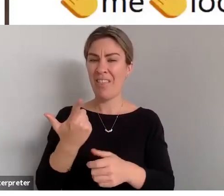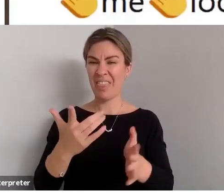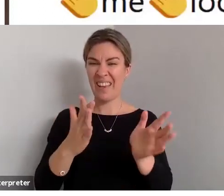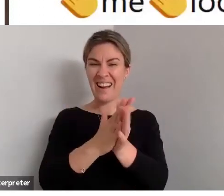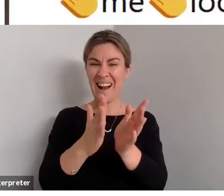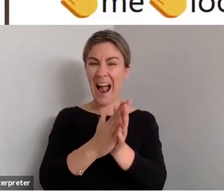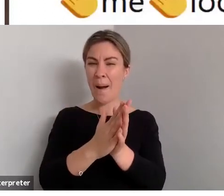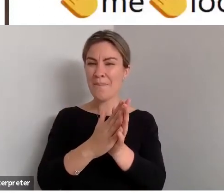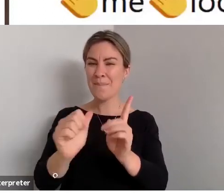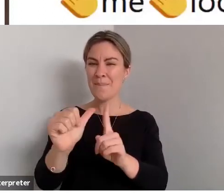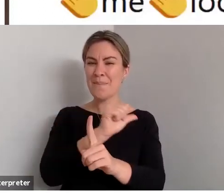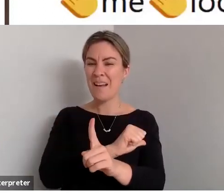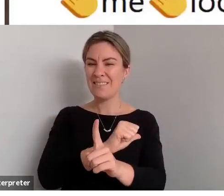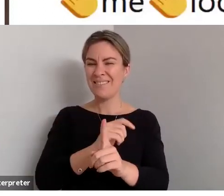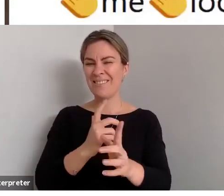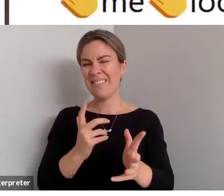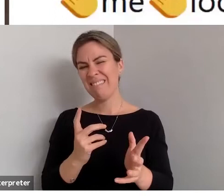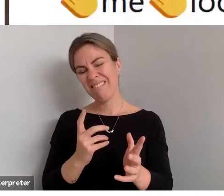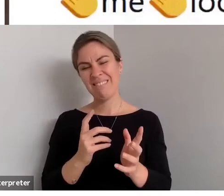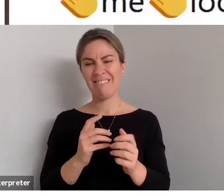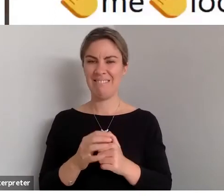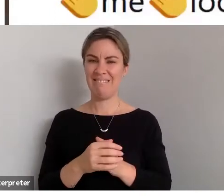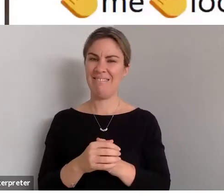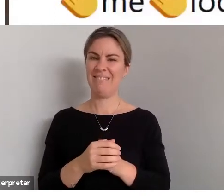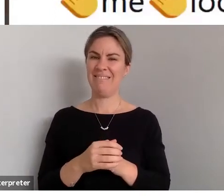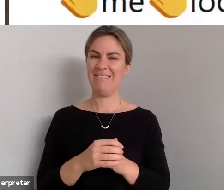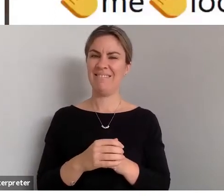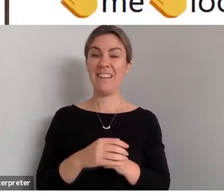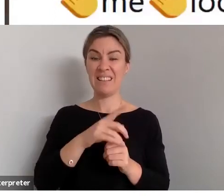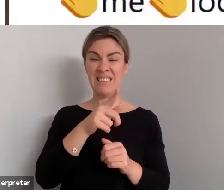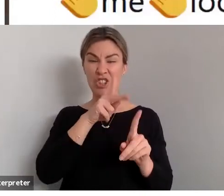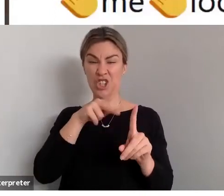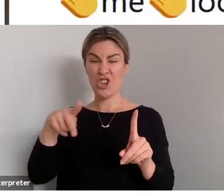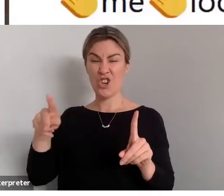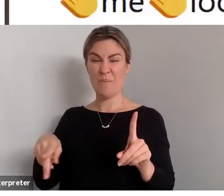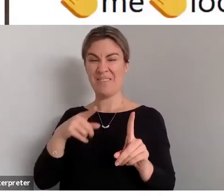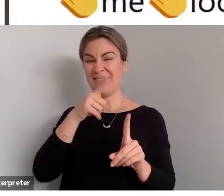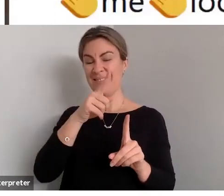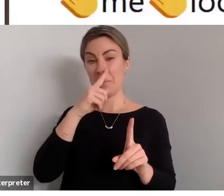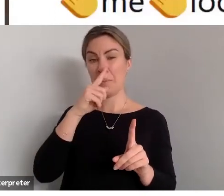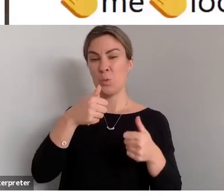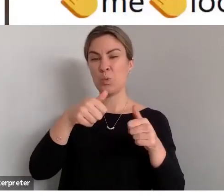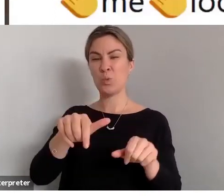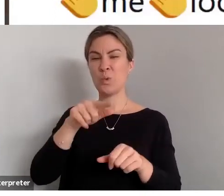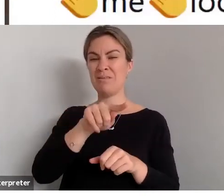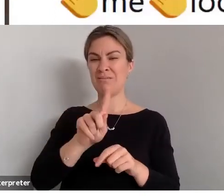It is about making a poke.